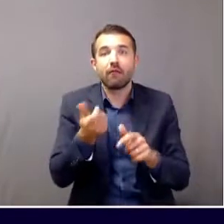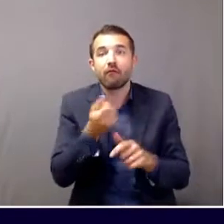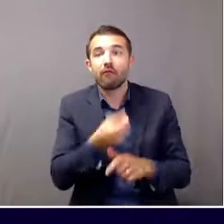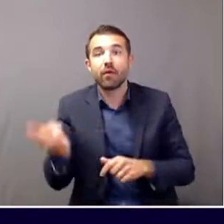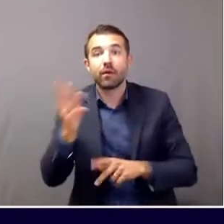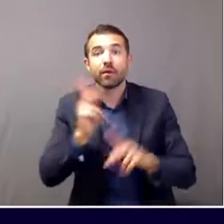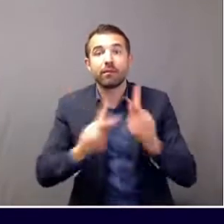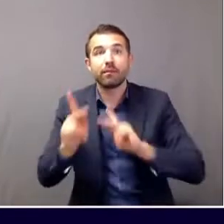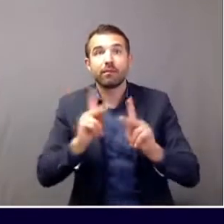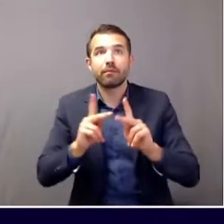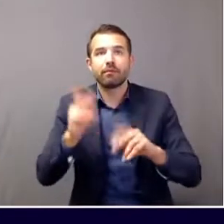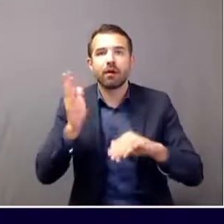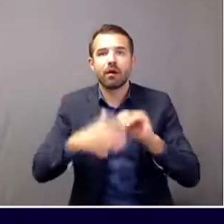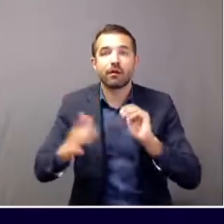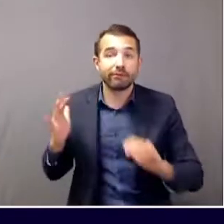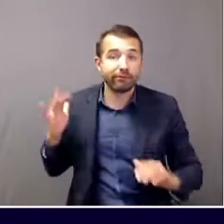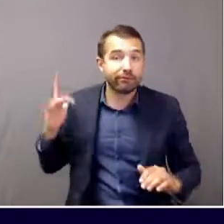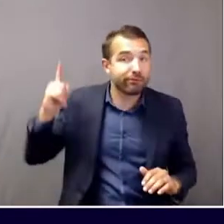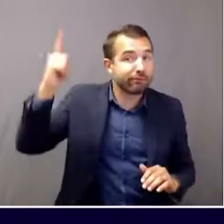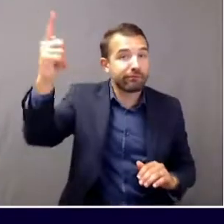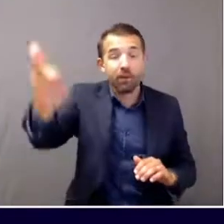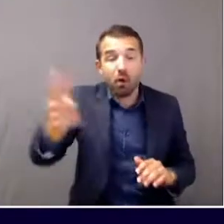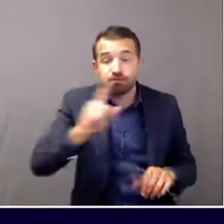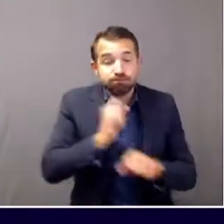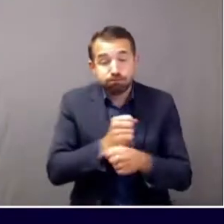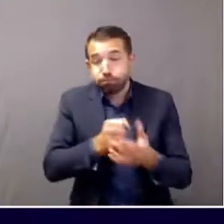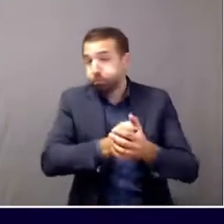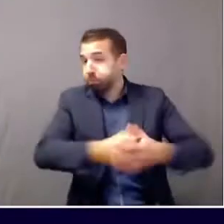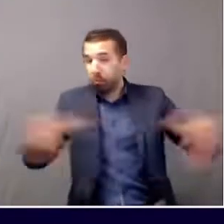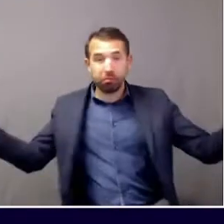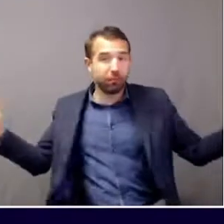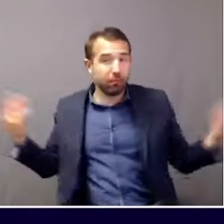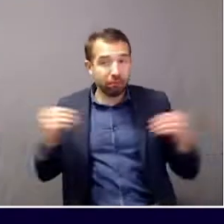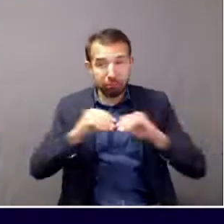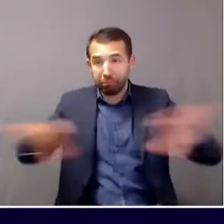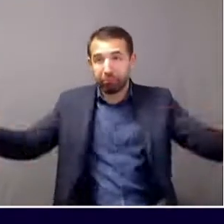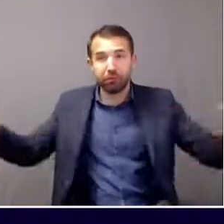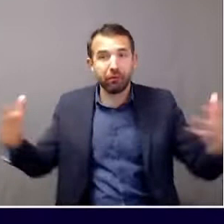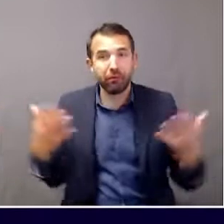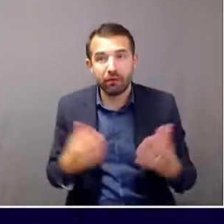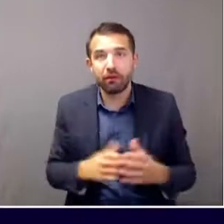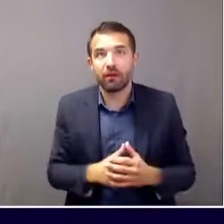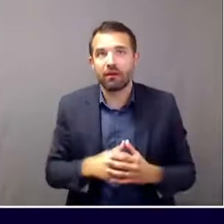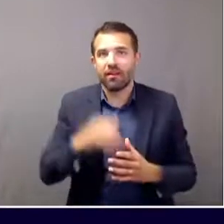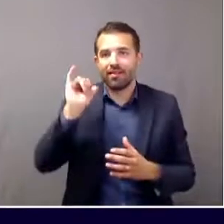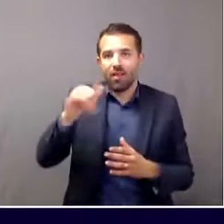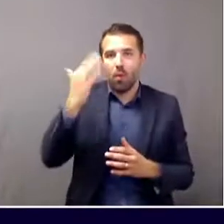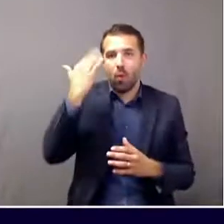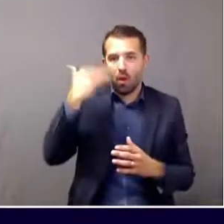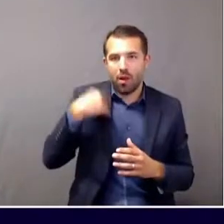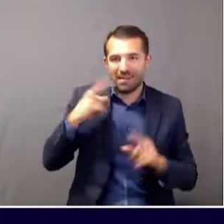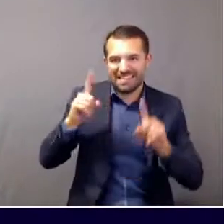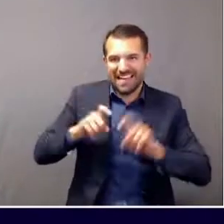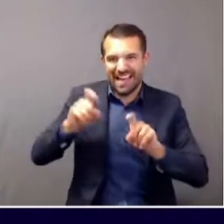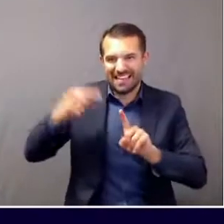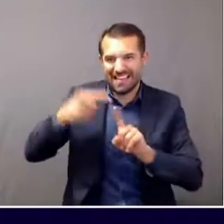spreading it to others so that's the interplay between positivity